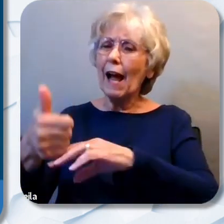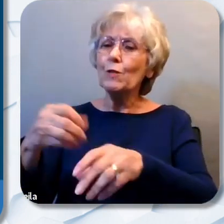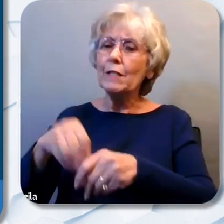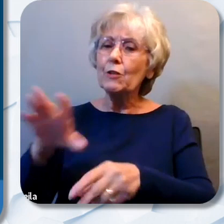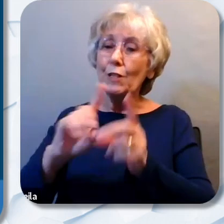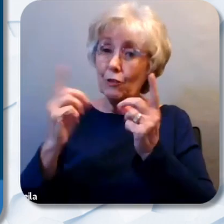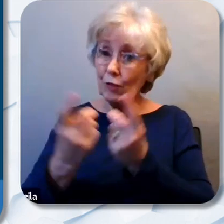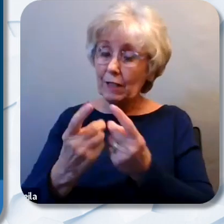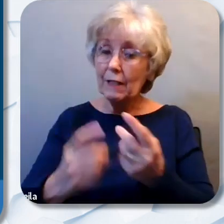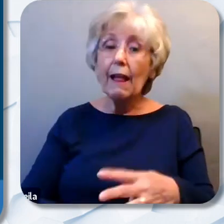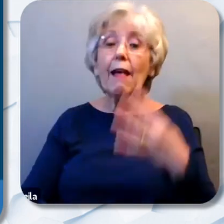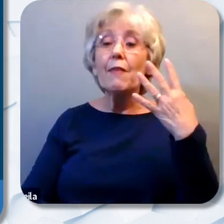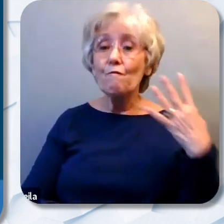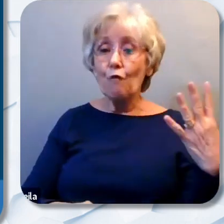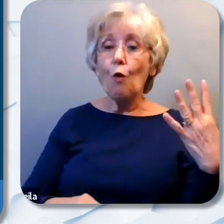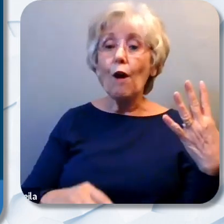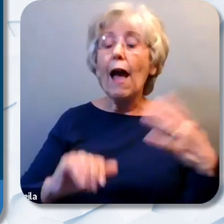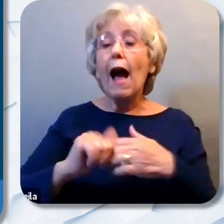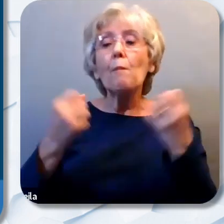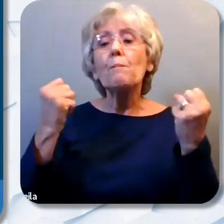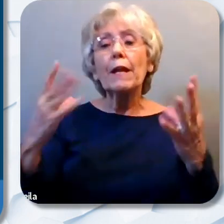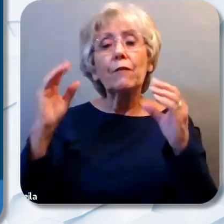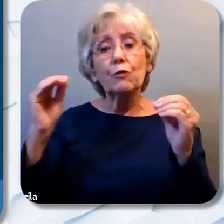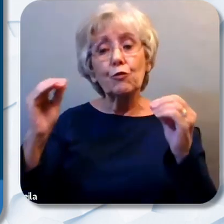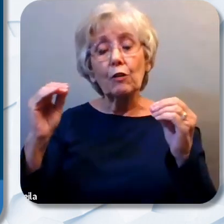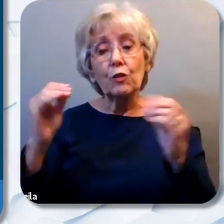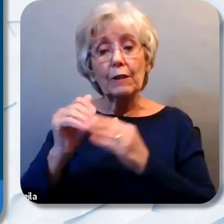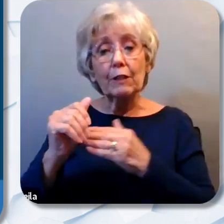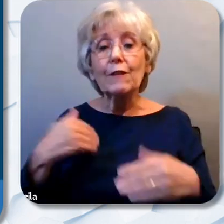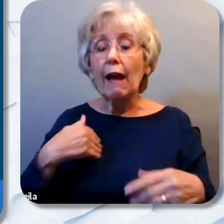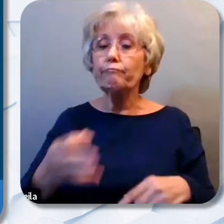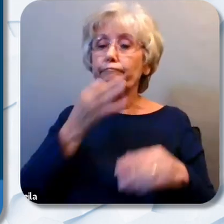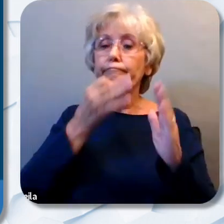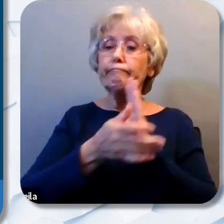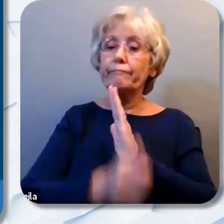and for how many of your instructional leaders have expertise in working with young children.